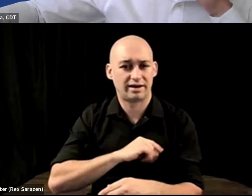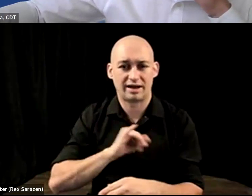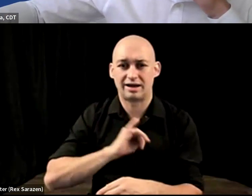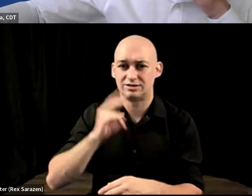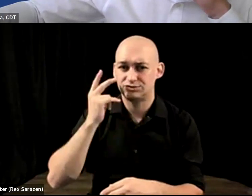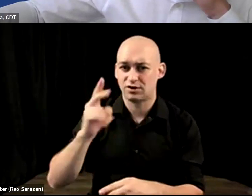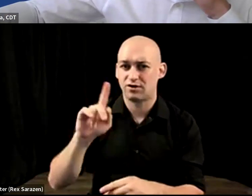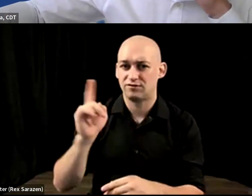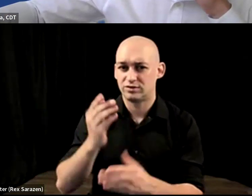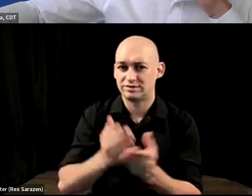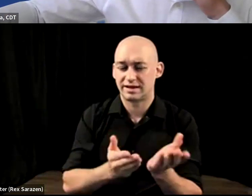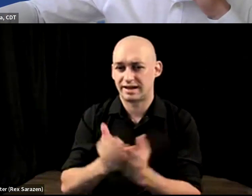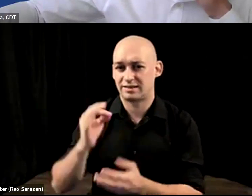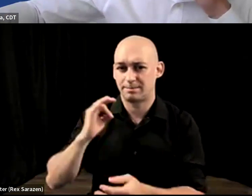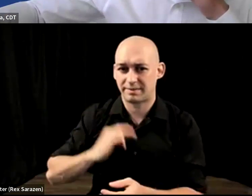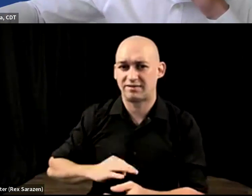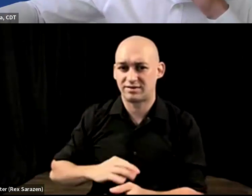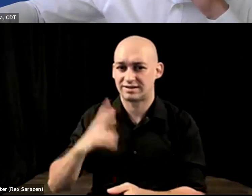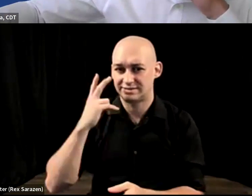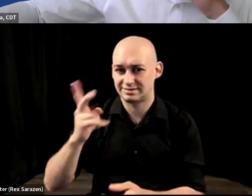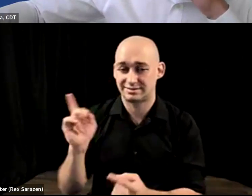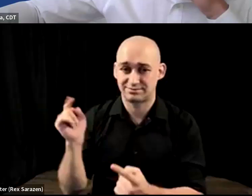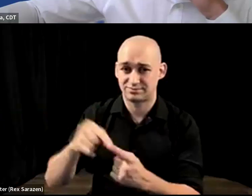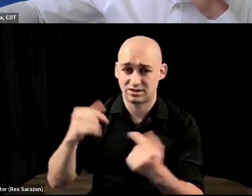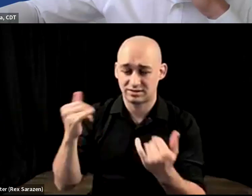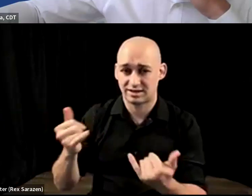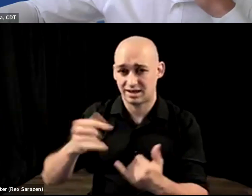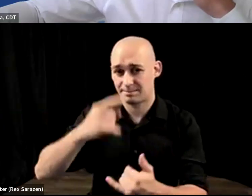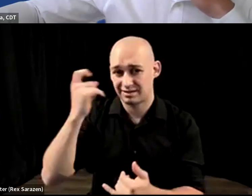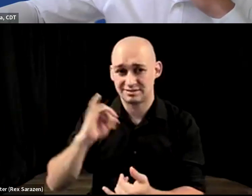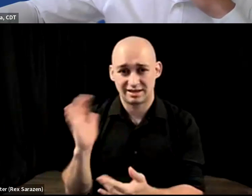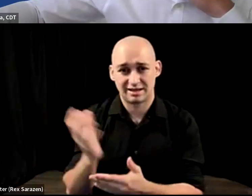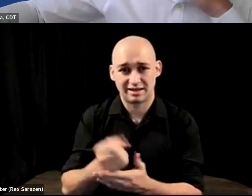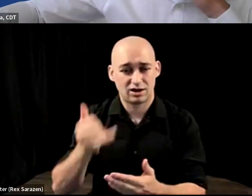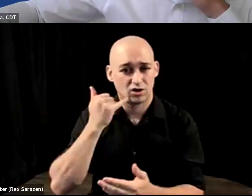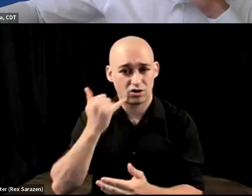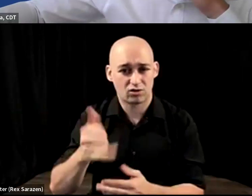hand, the benefit and I see it to this day as I get calls of folks that are under on their devices